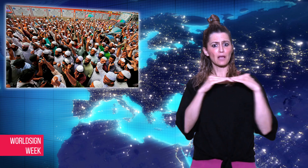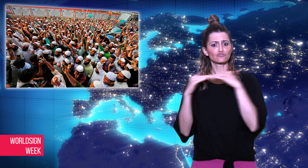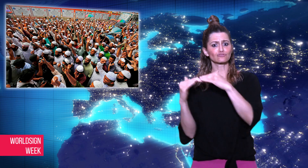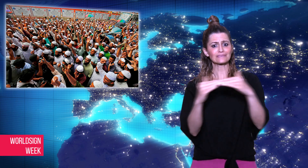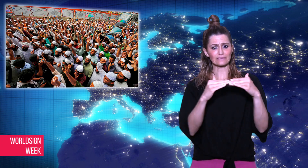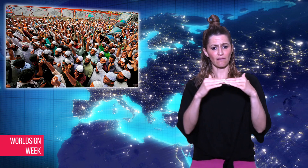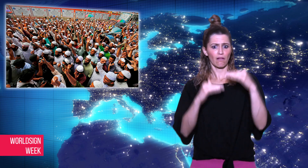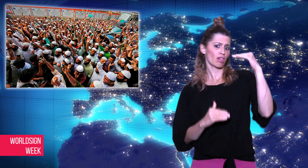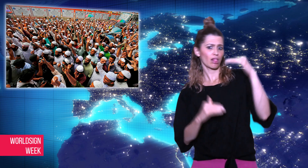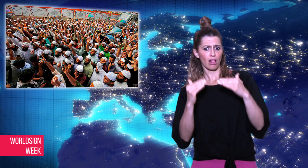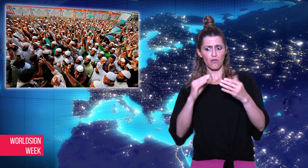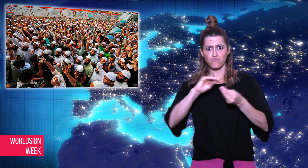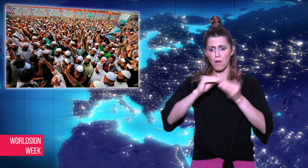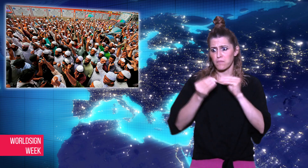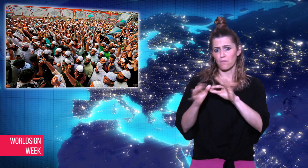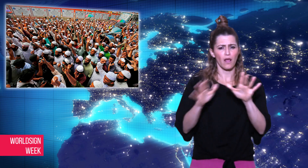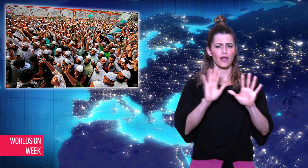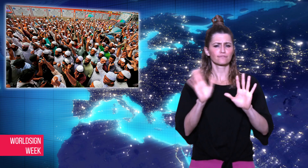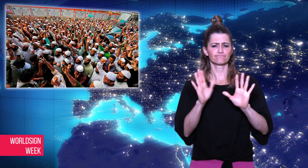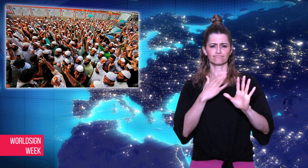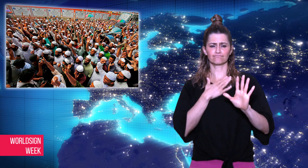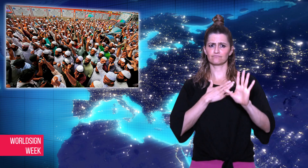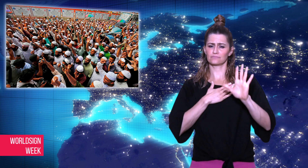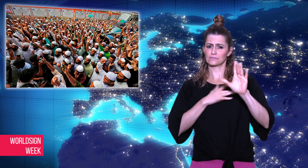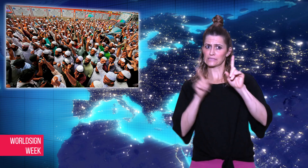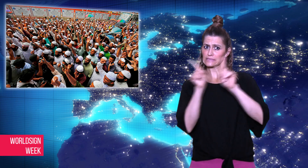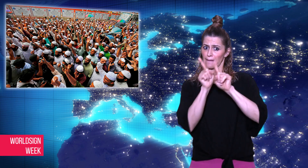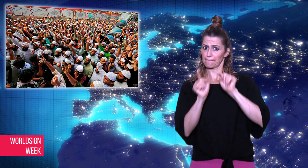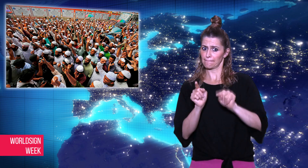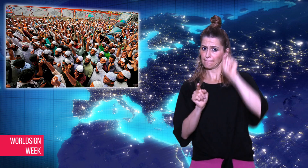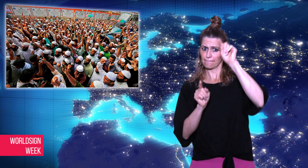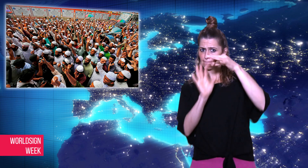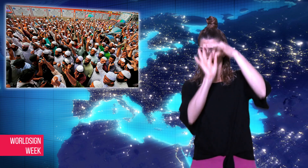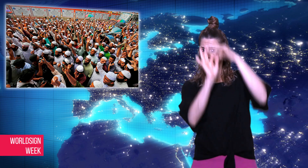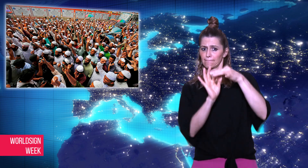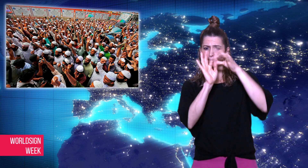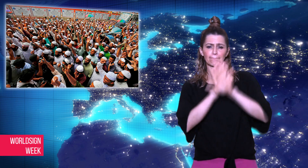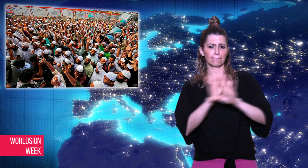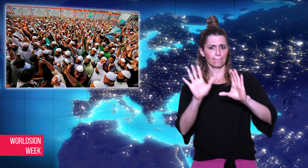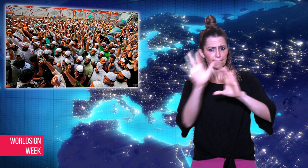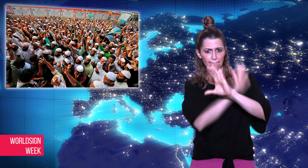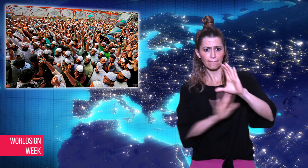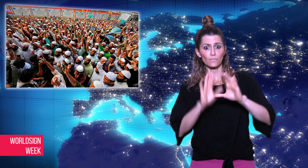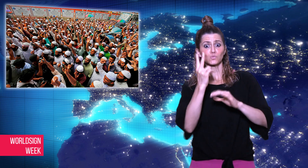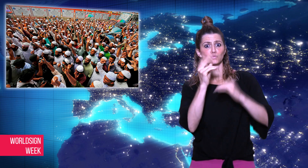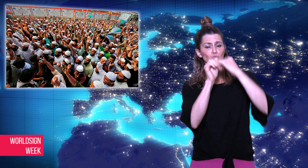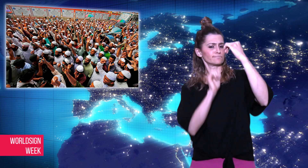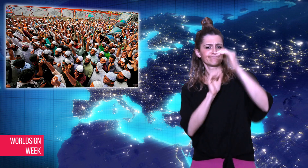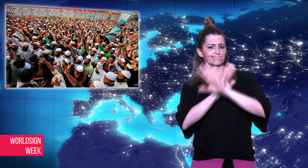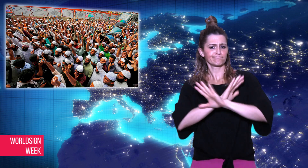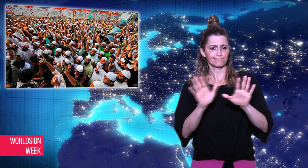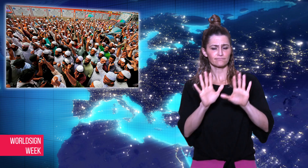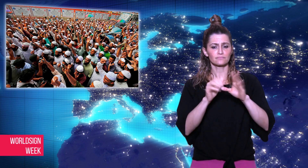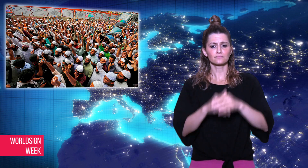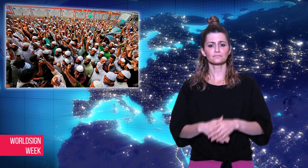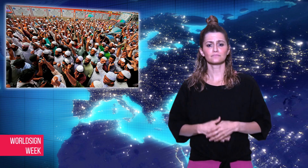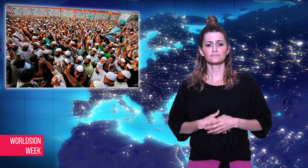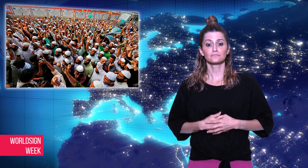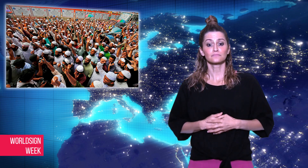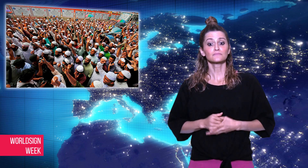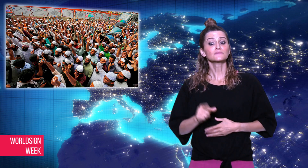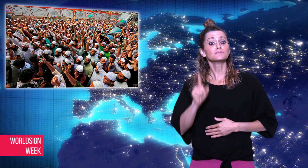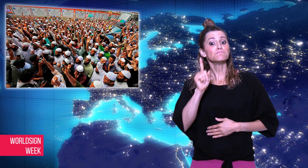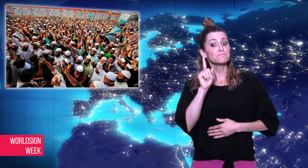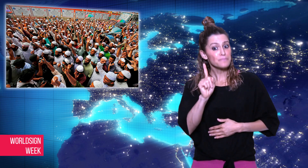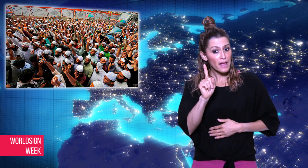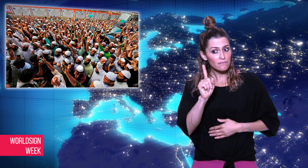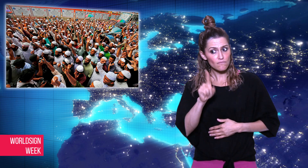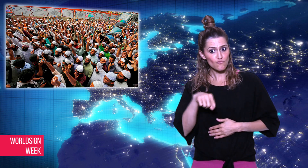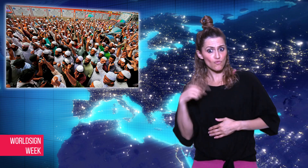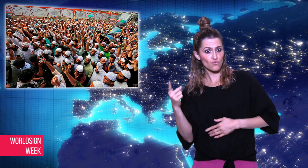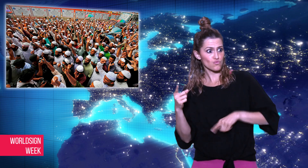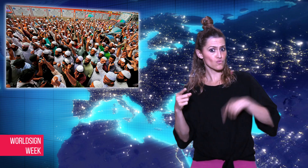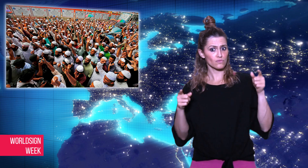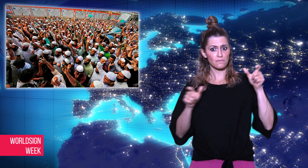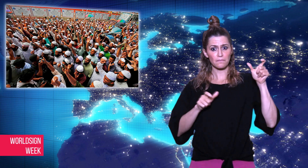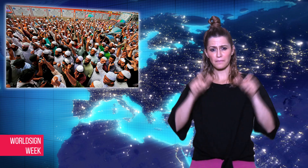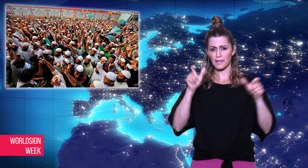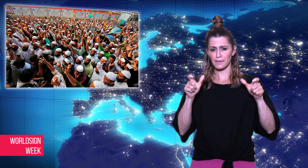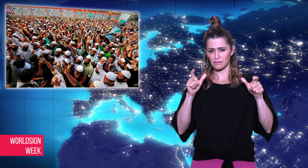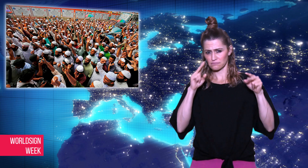democracy. But others saw it as a move to oppress the